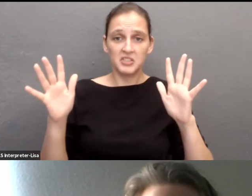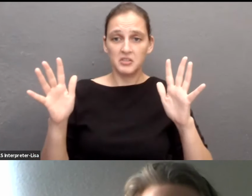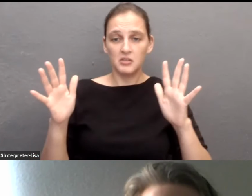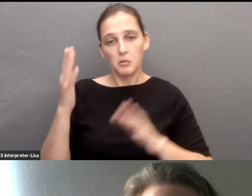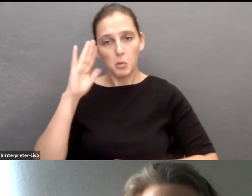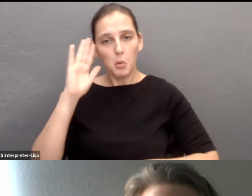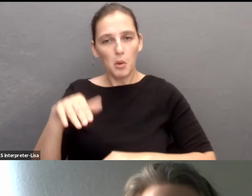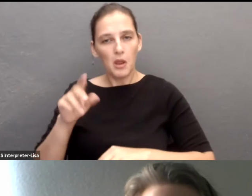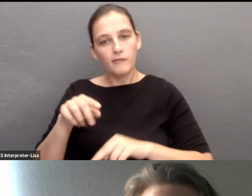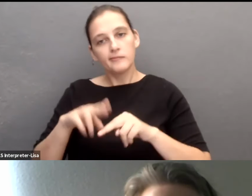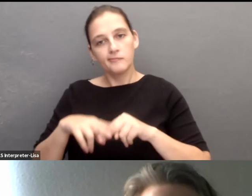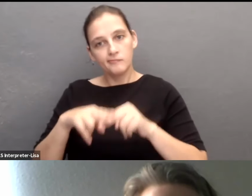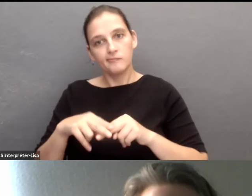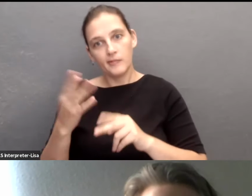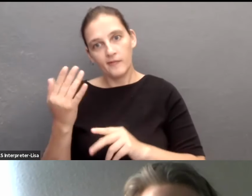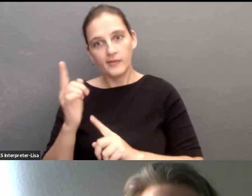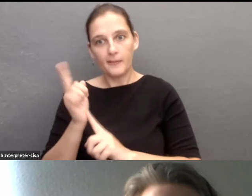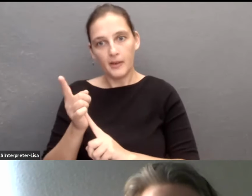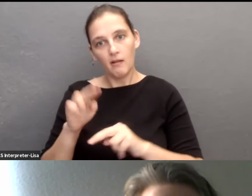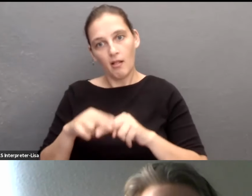was probably the longest part of the whole process.